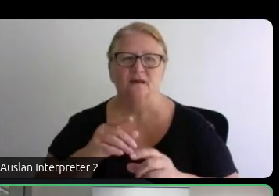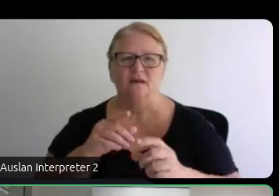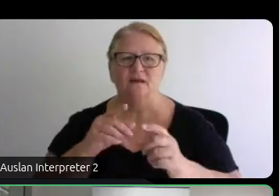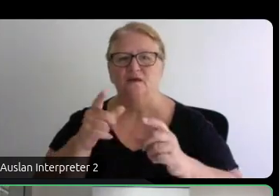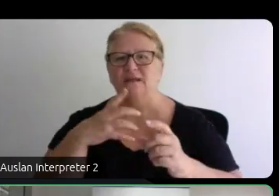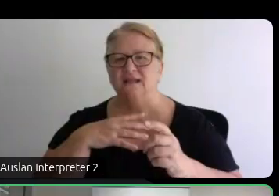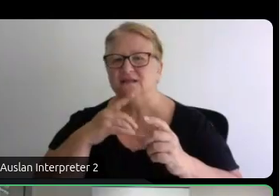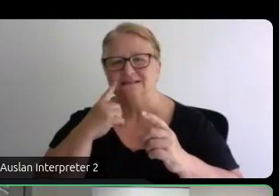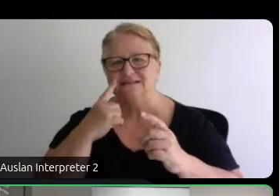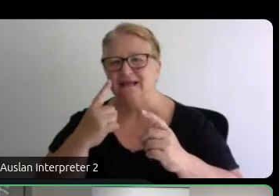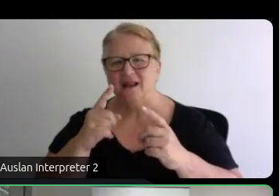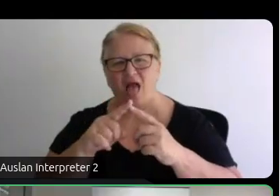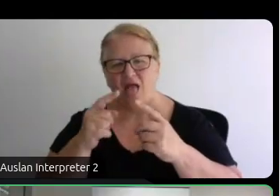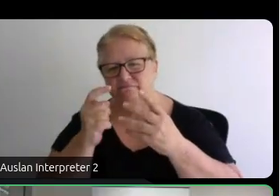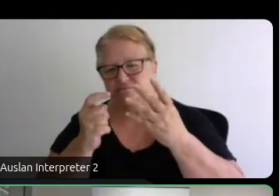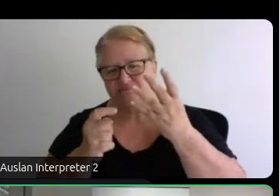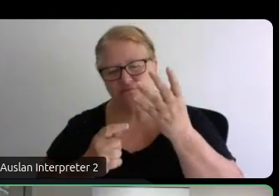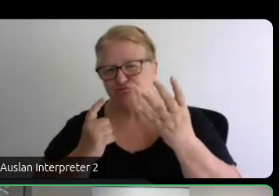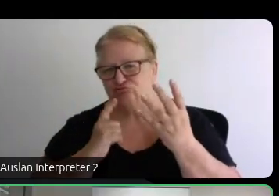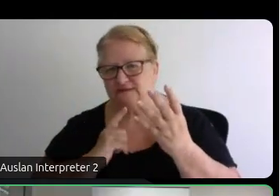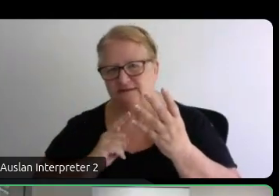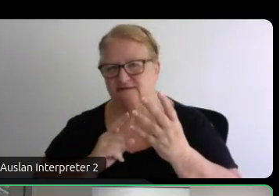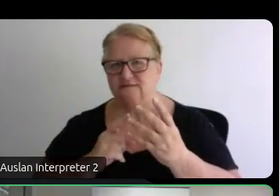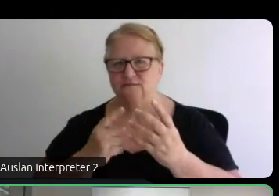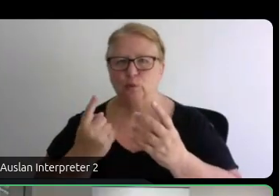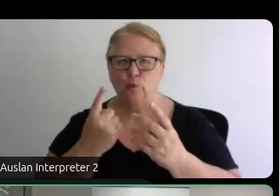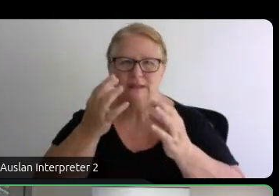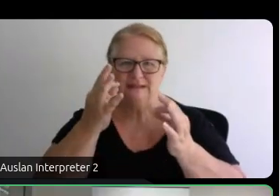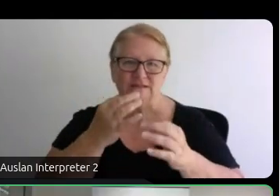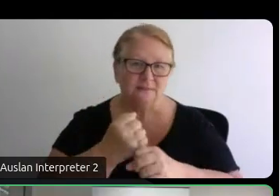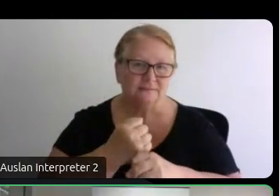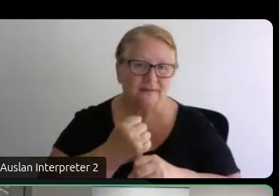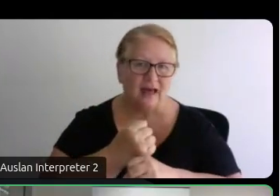family? Obviously people with intellectual disabilities can be the decision maker. Um